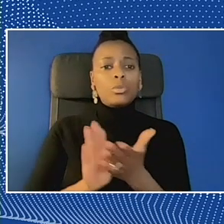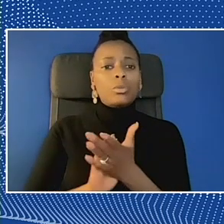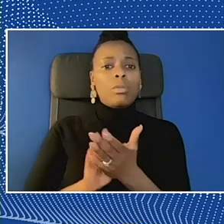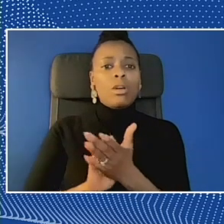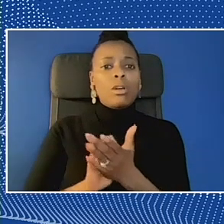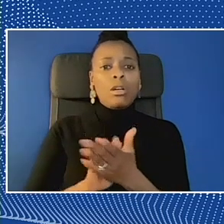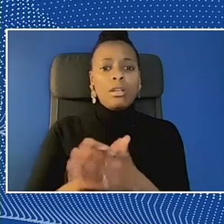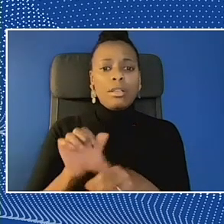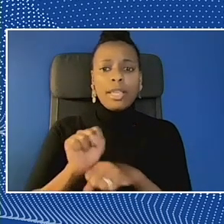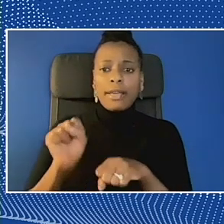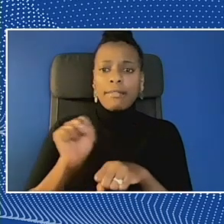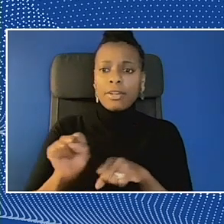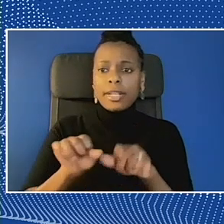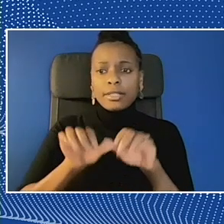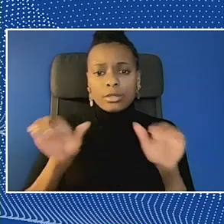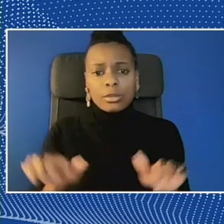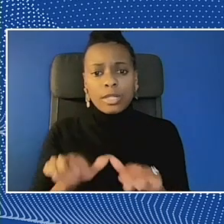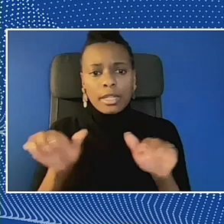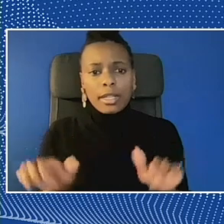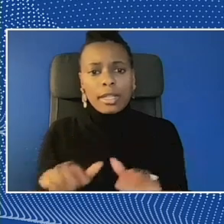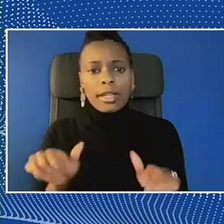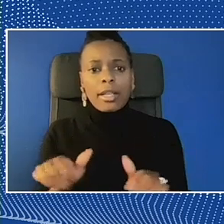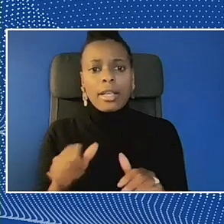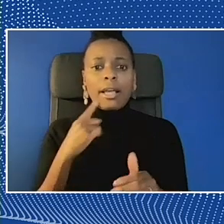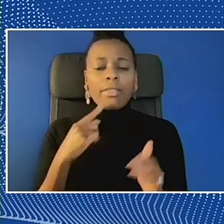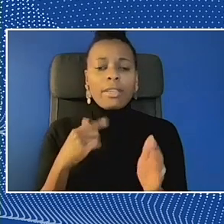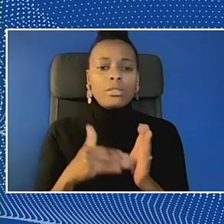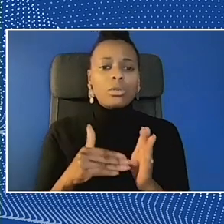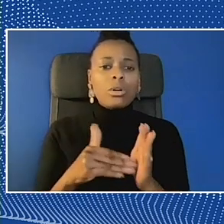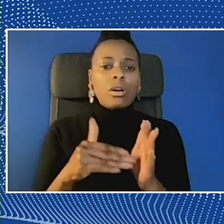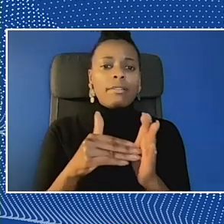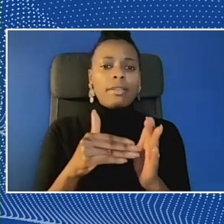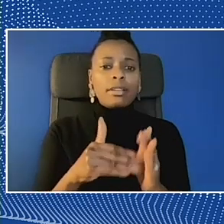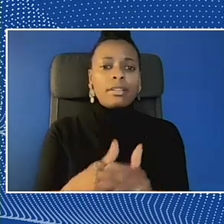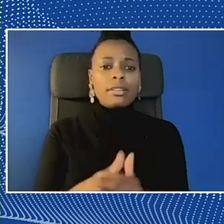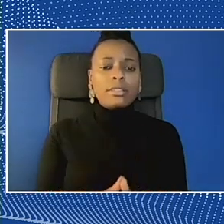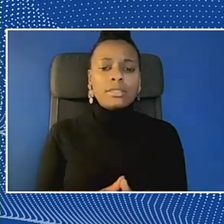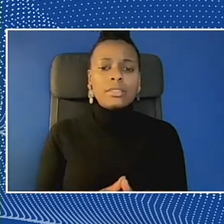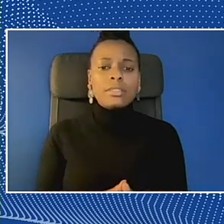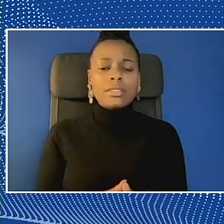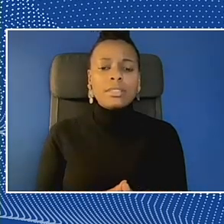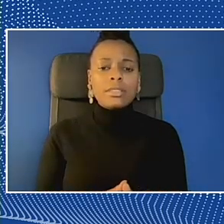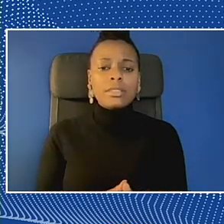doing that. I think all too often there are branches of Government that fail to